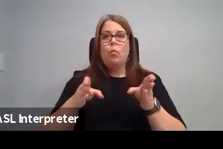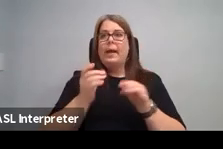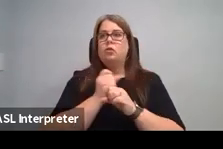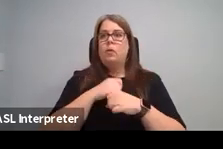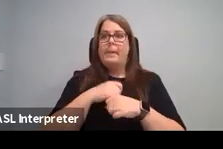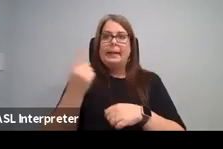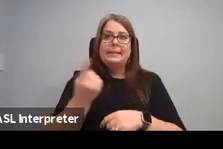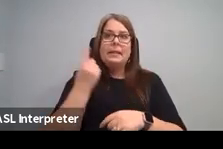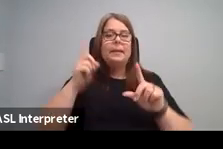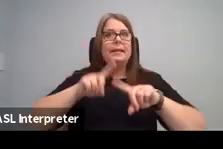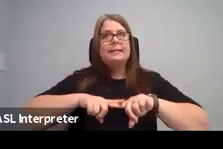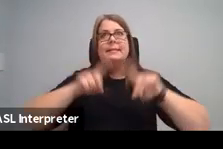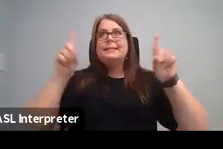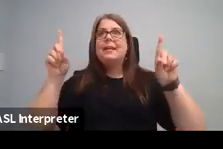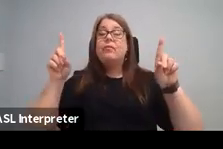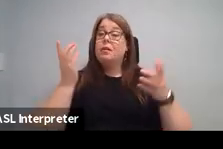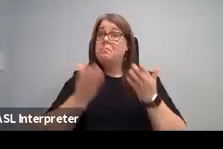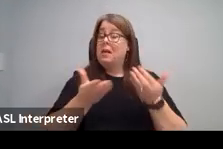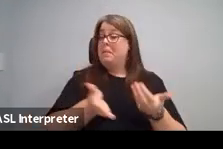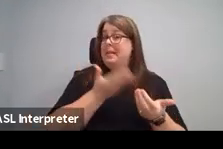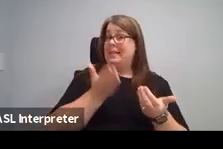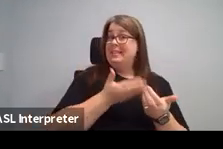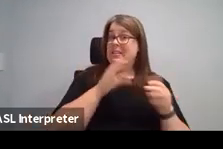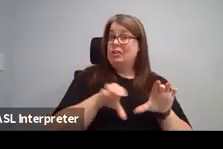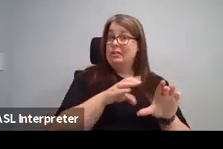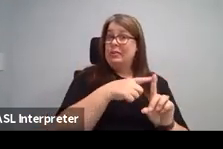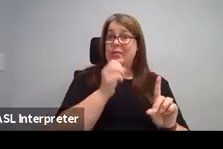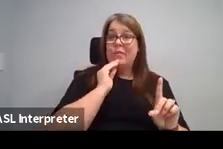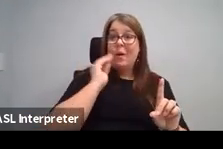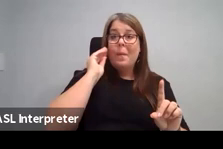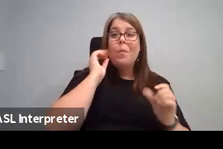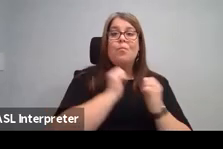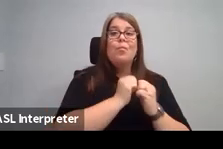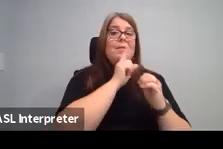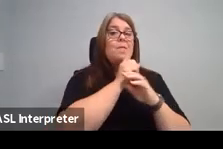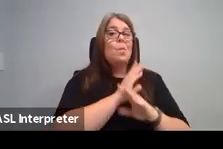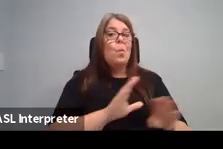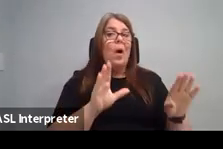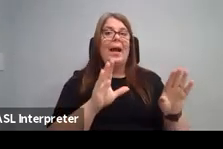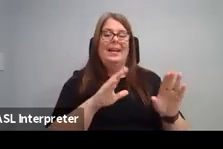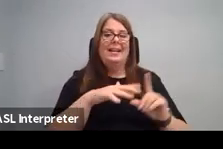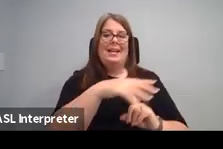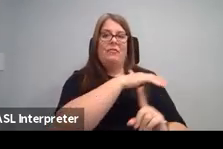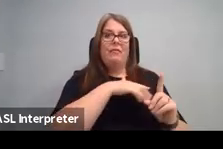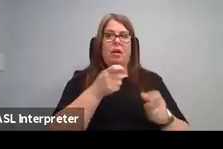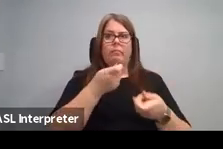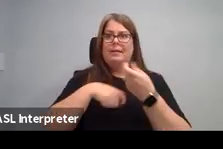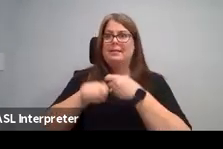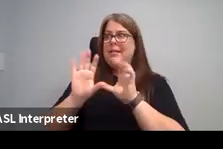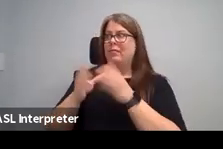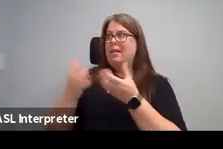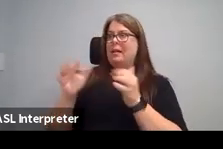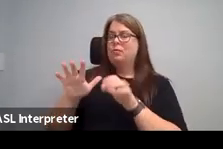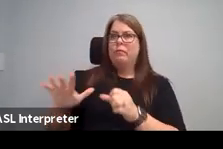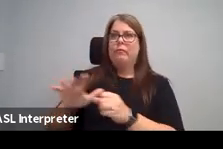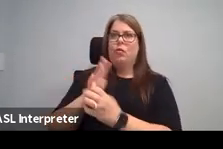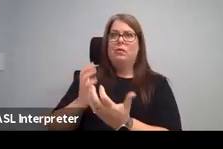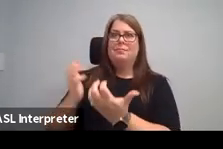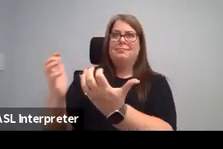Jewyl Alderson Clarke, SDCOE: Is different. And it may be easier for them to do at home if they have a quieter environments than a classroom full of 40 students, which may or may not be the case, depending on how many siblings, they have